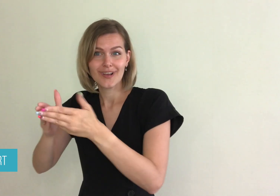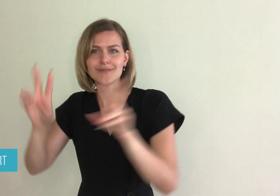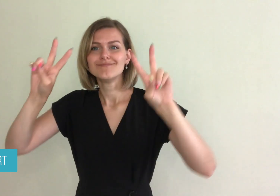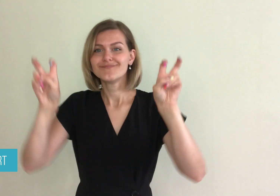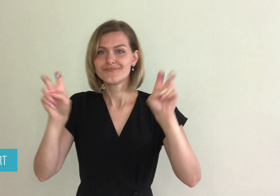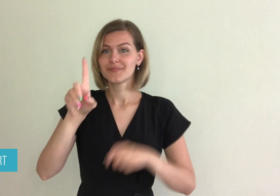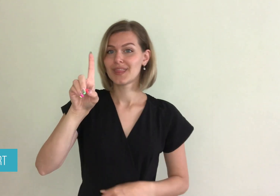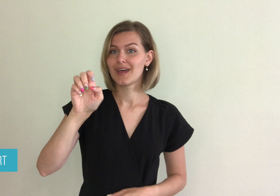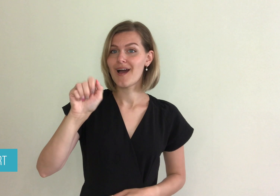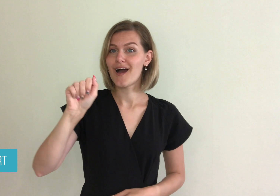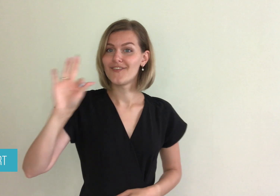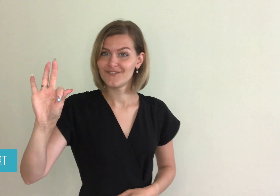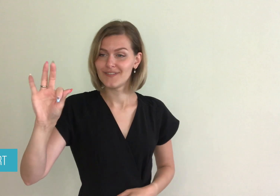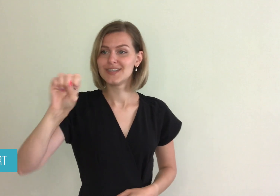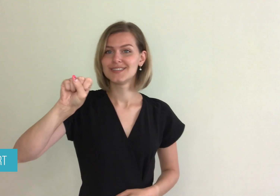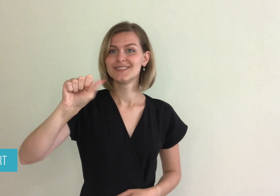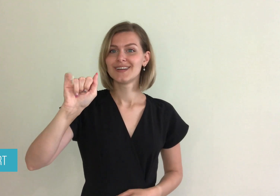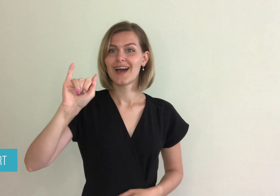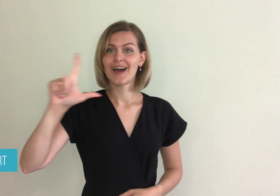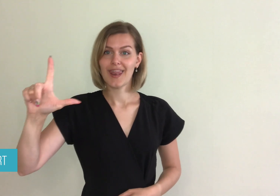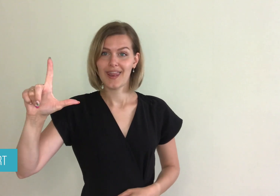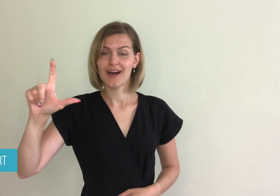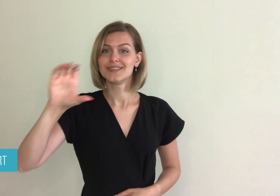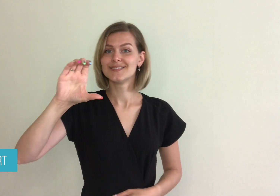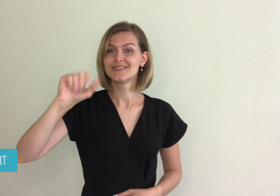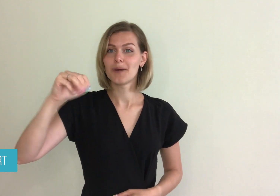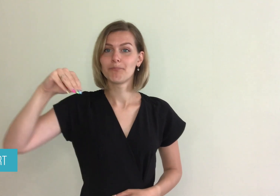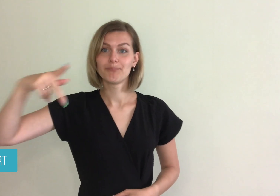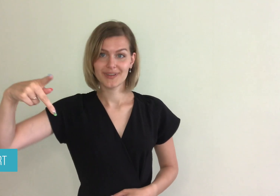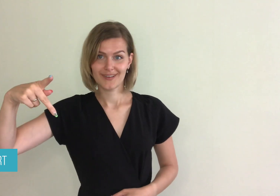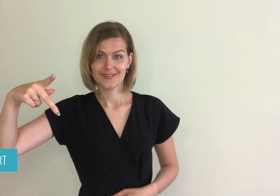The program is called Deaf Sail Camp. They sailed together